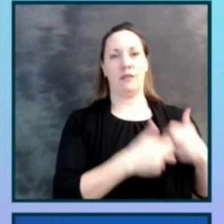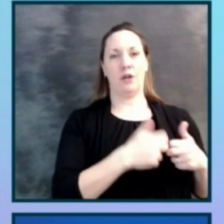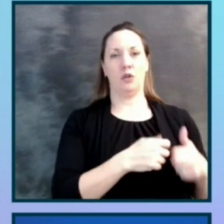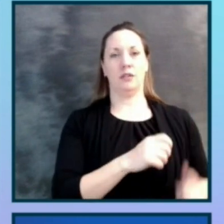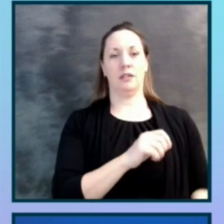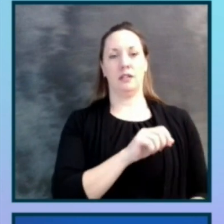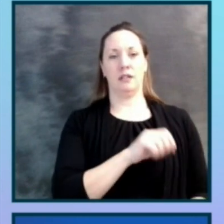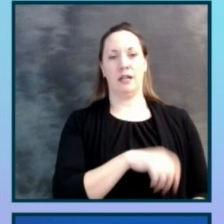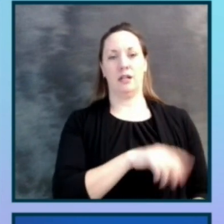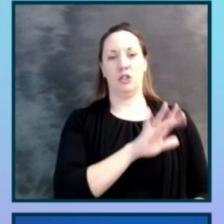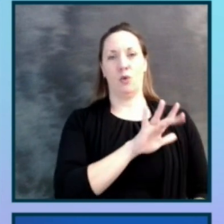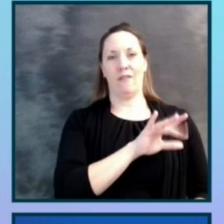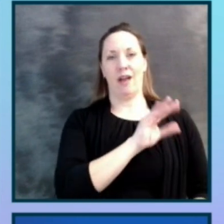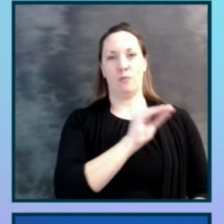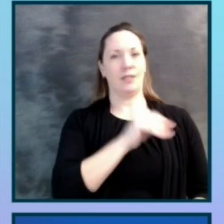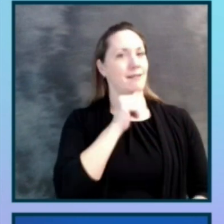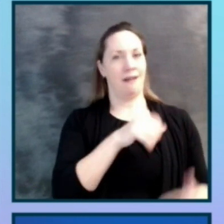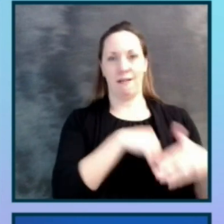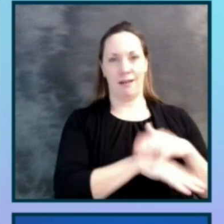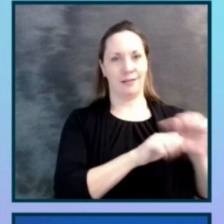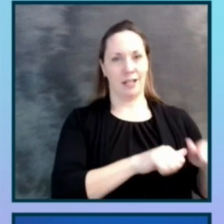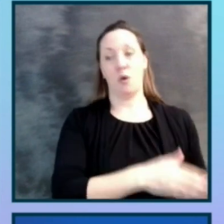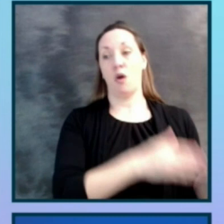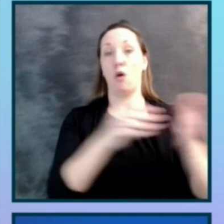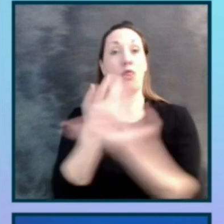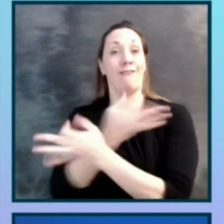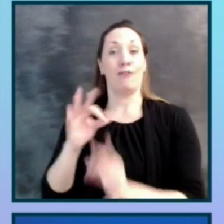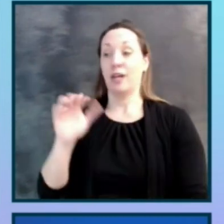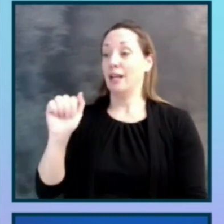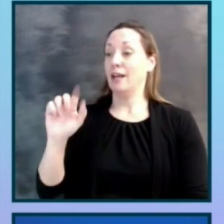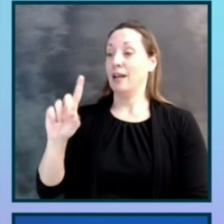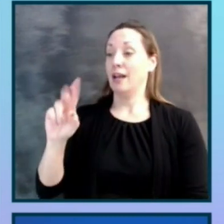With the free Android apps, we were at 75% accessible,